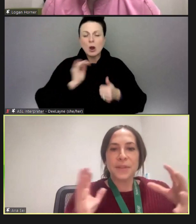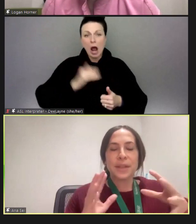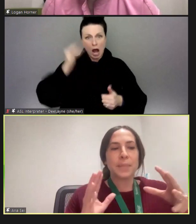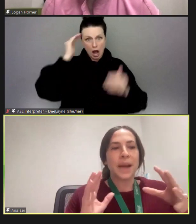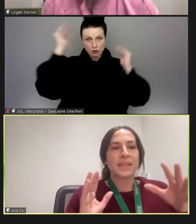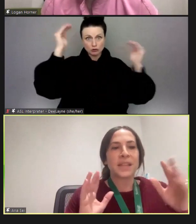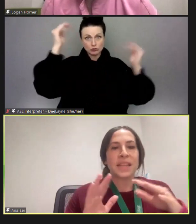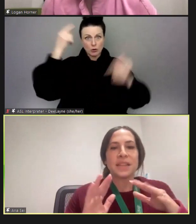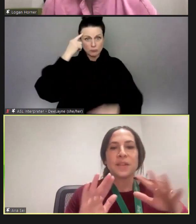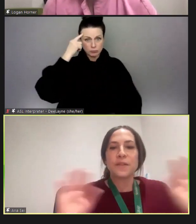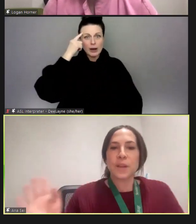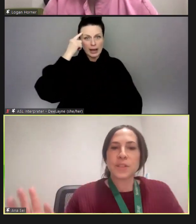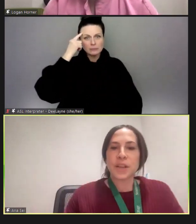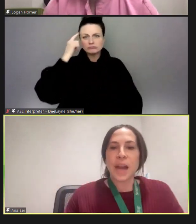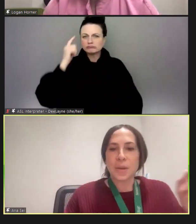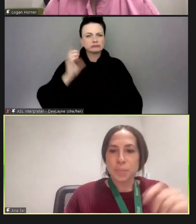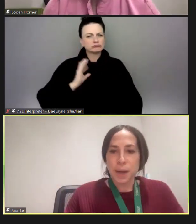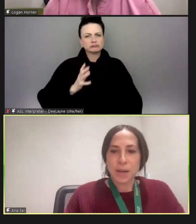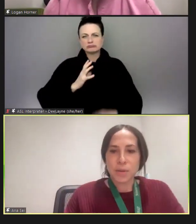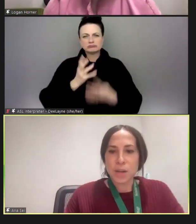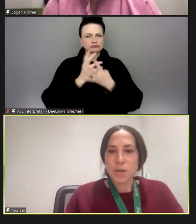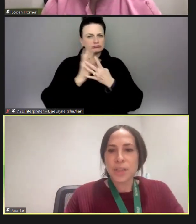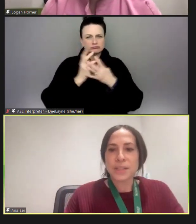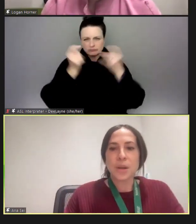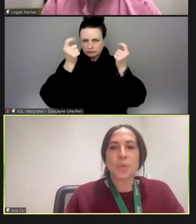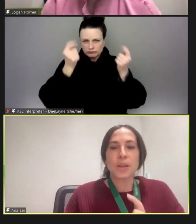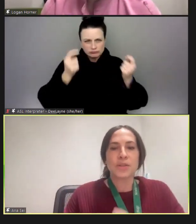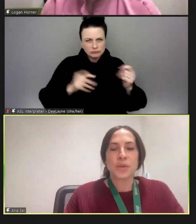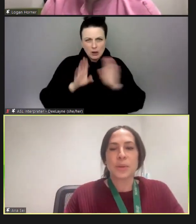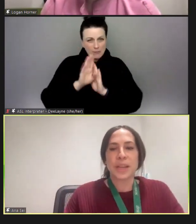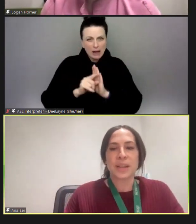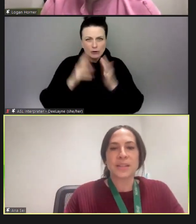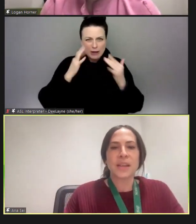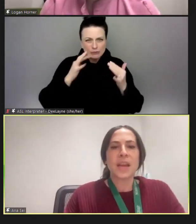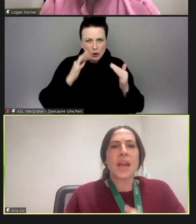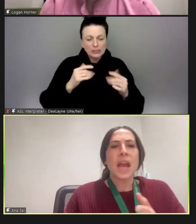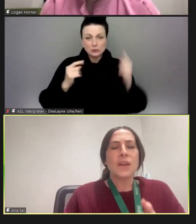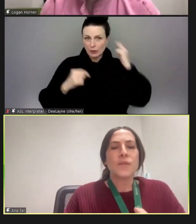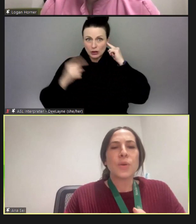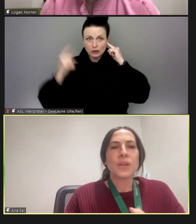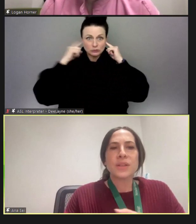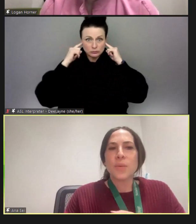the capacity to filter out background